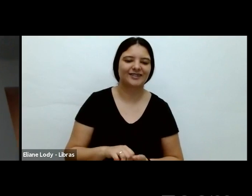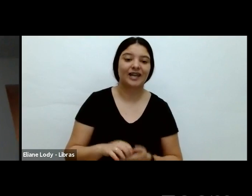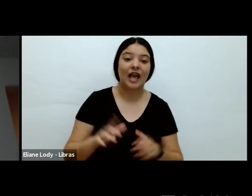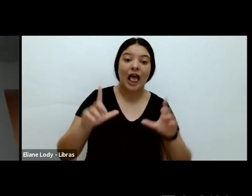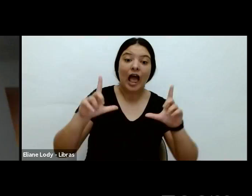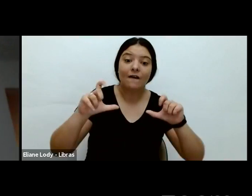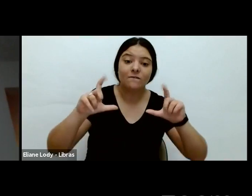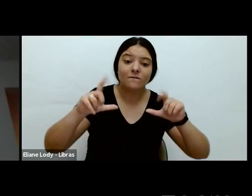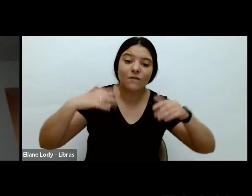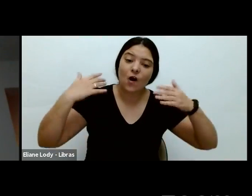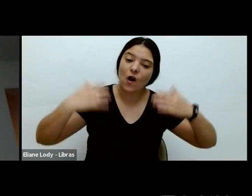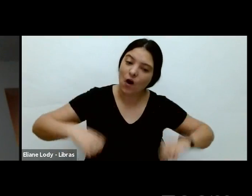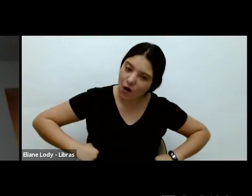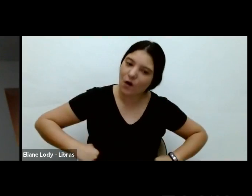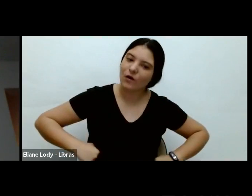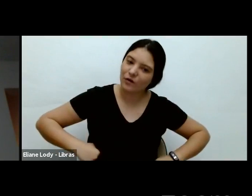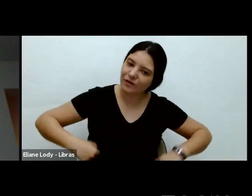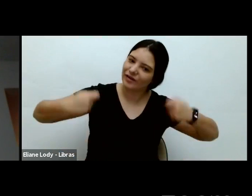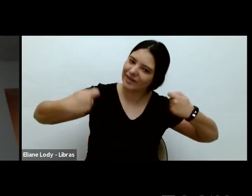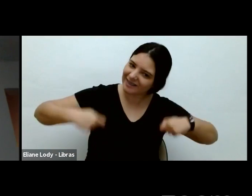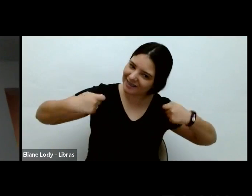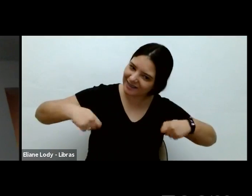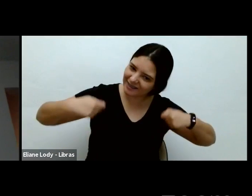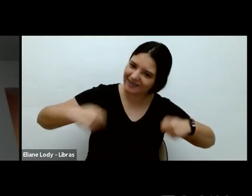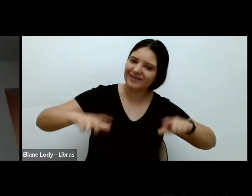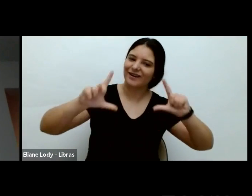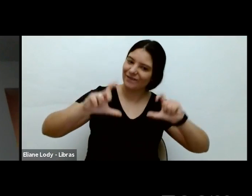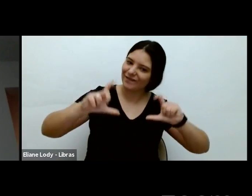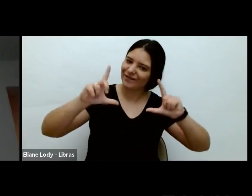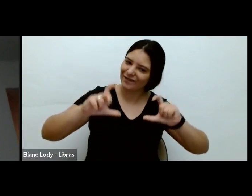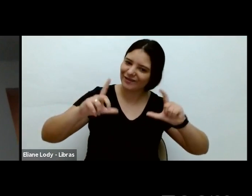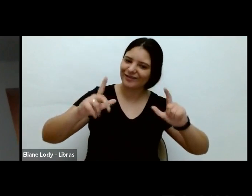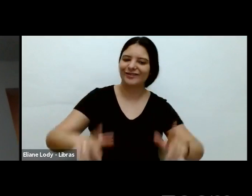We have a picture real quick